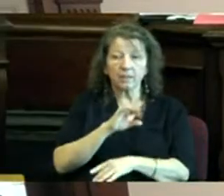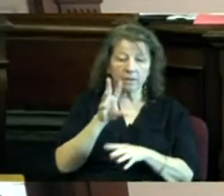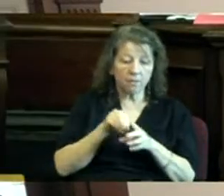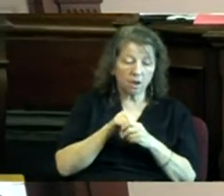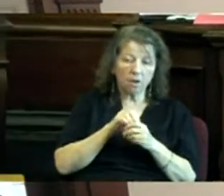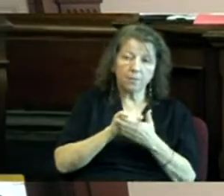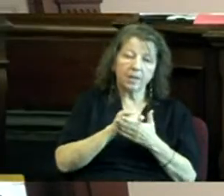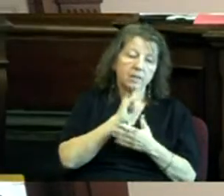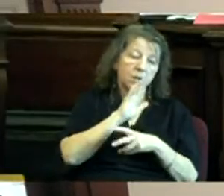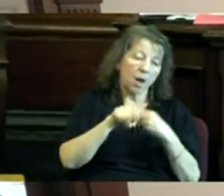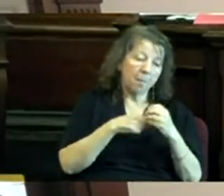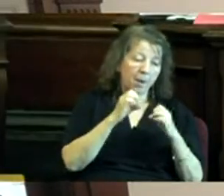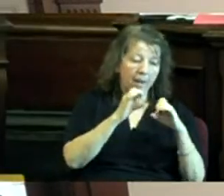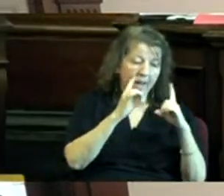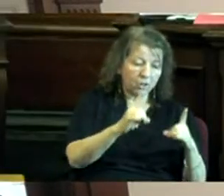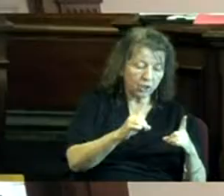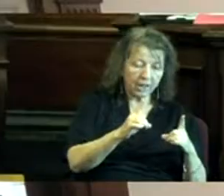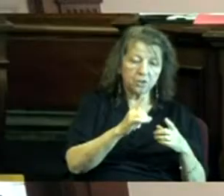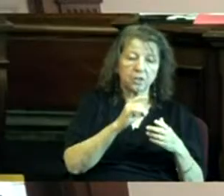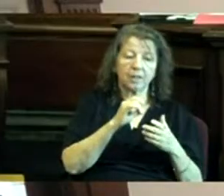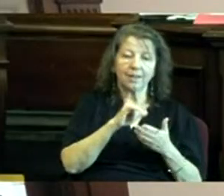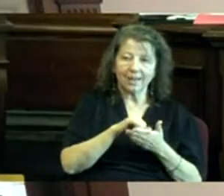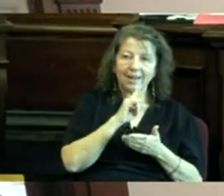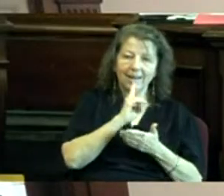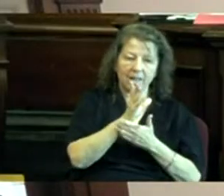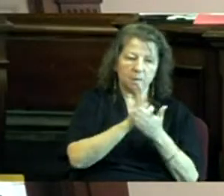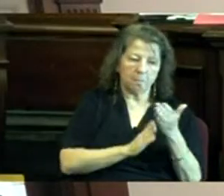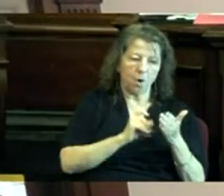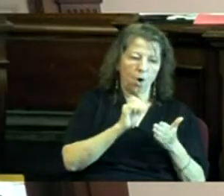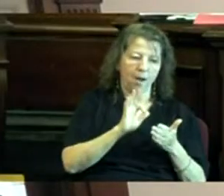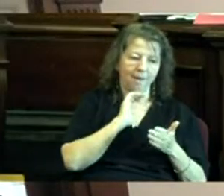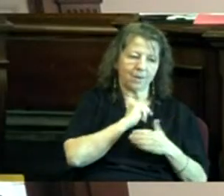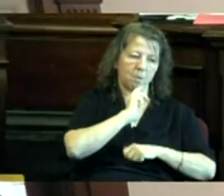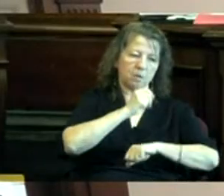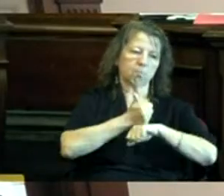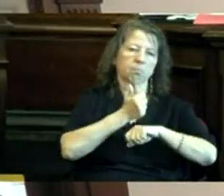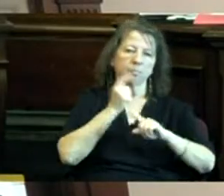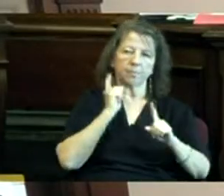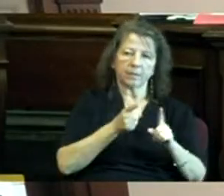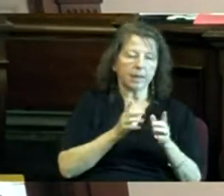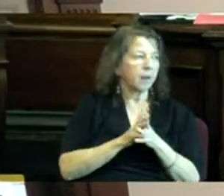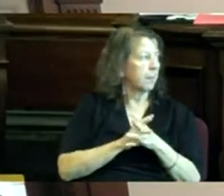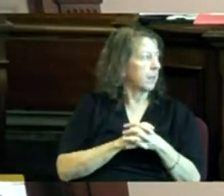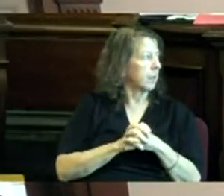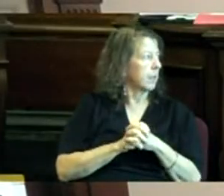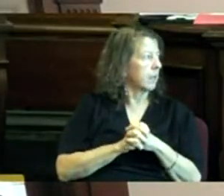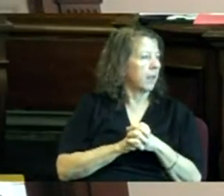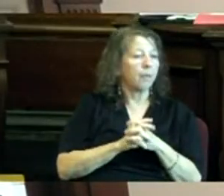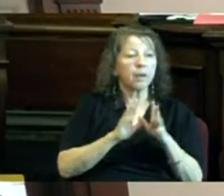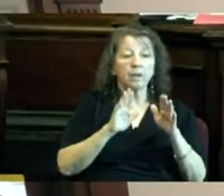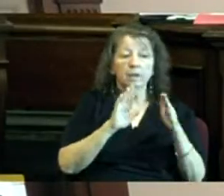recently. And in that report, it outlined several things,